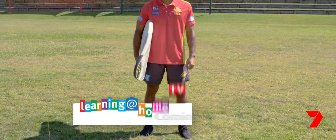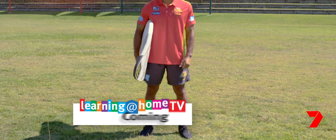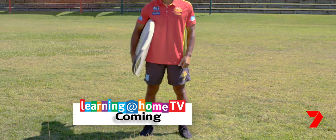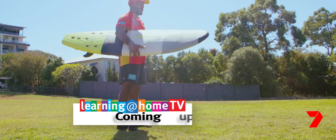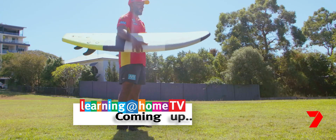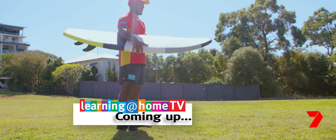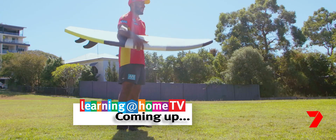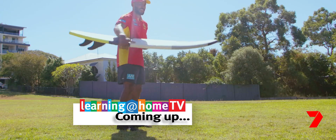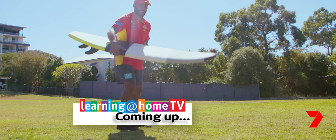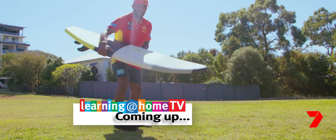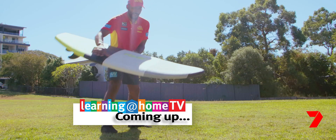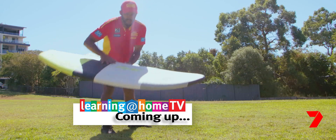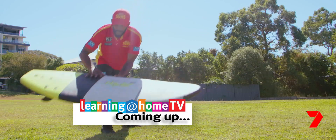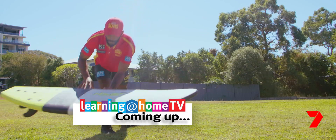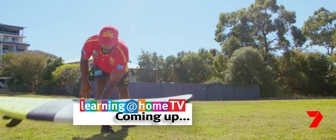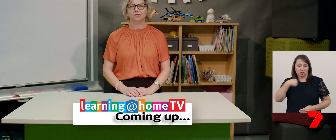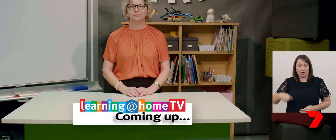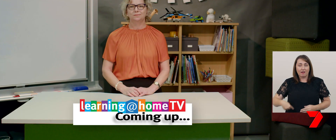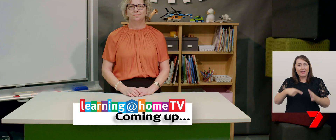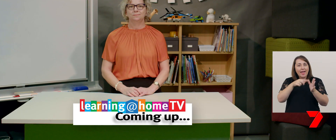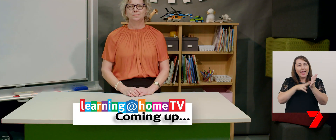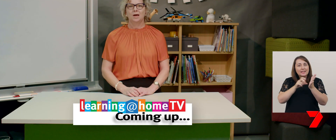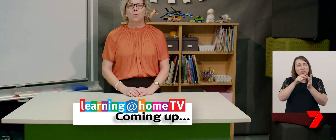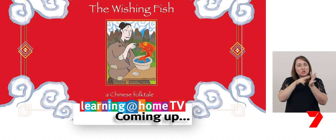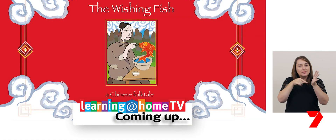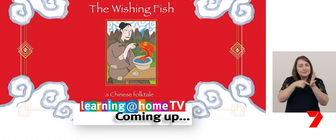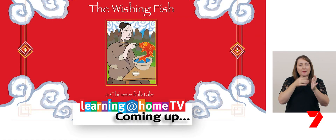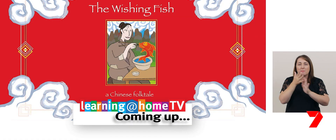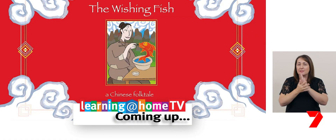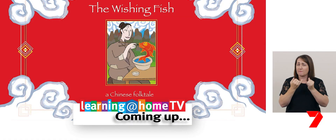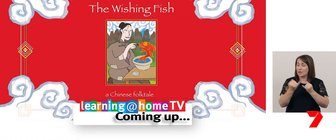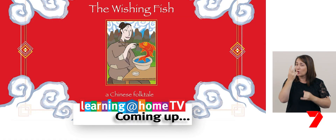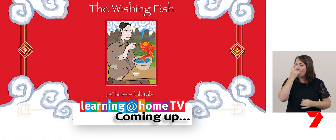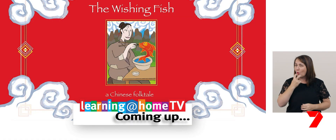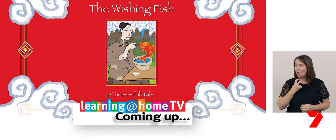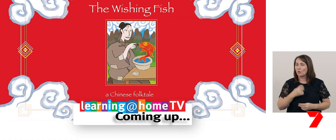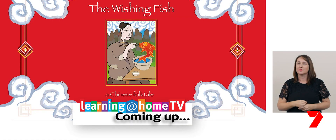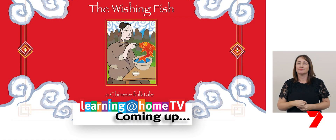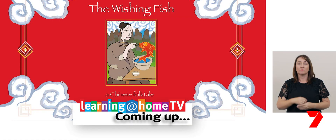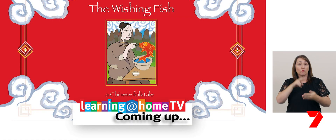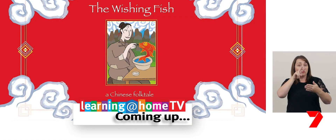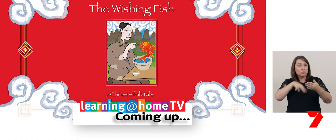Coming up, we have fitness tips. In English, a folktale about a magic fish.